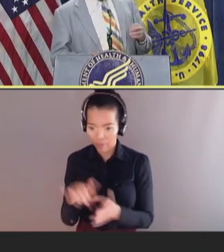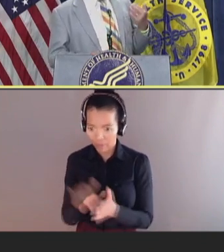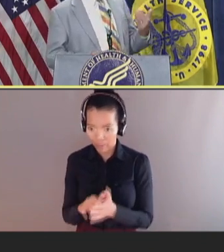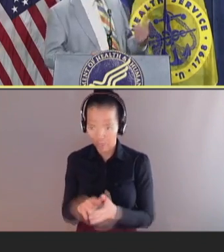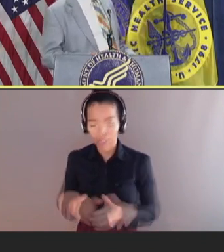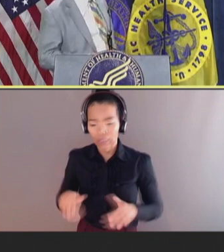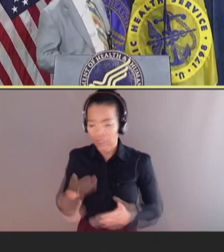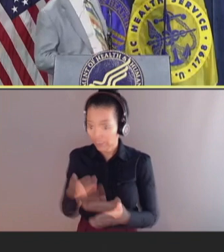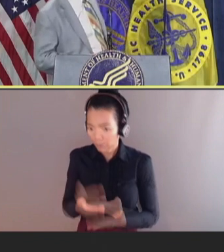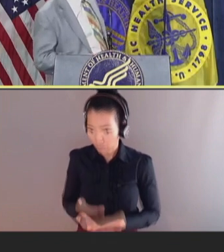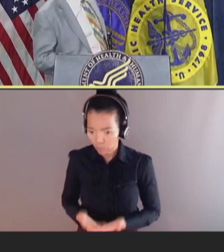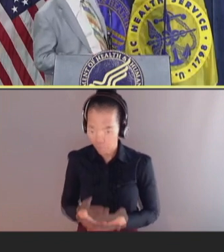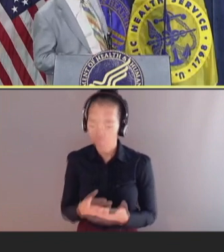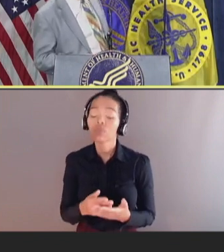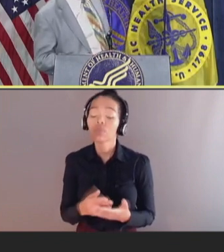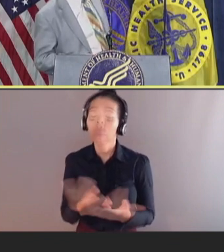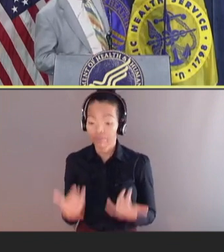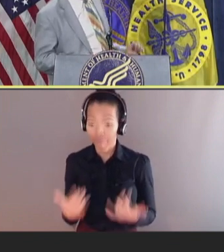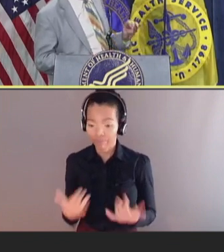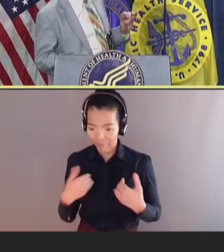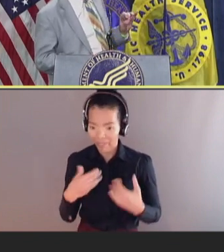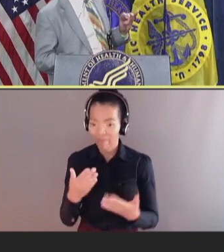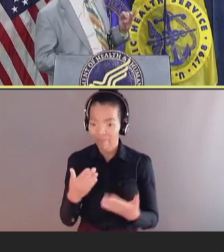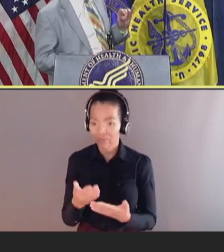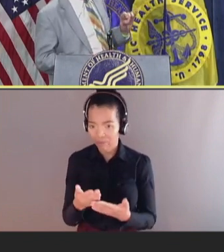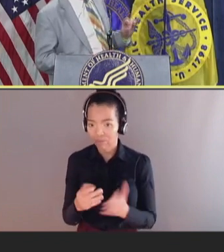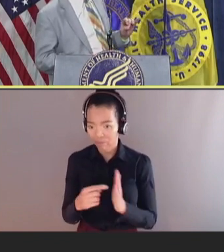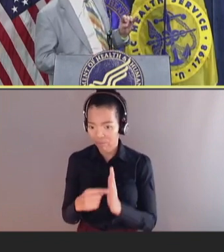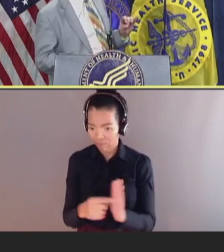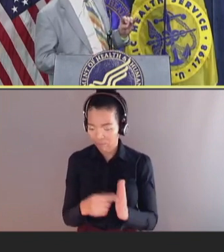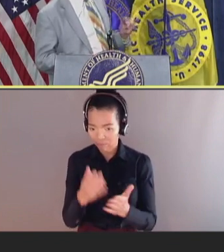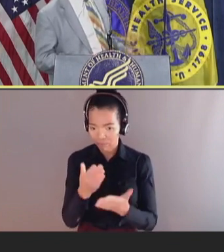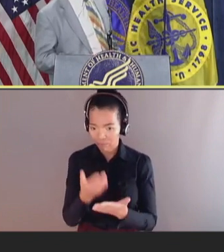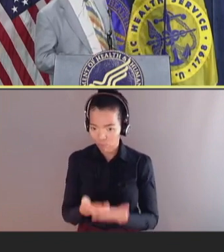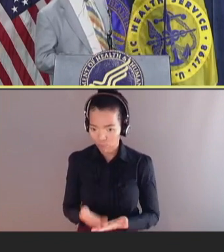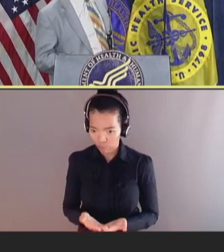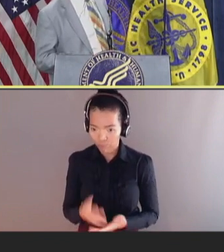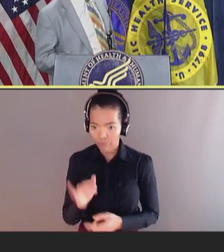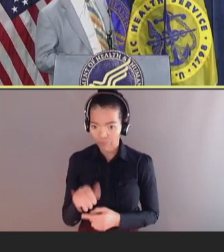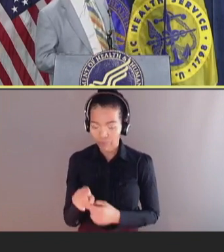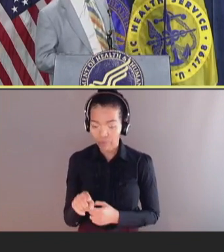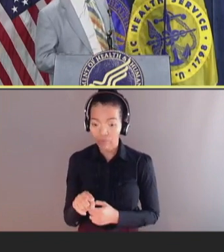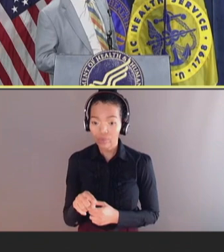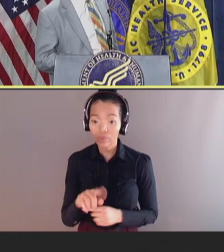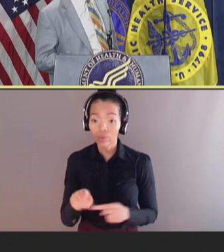But what we have are evidence that in the orally vaccinated individuals,